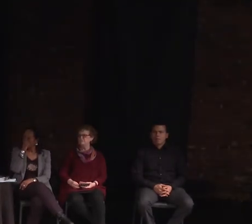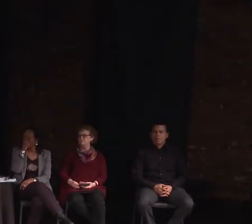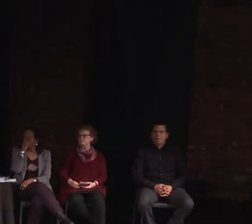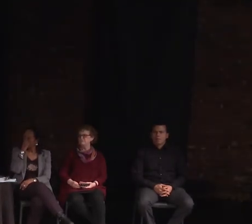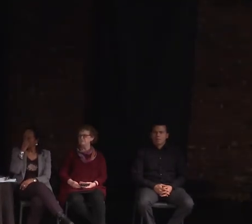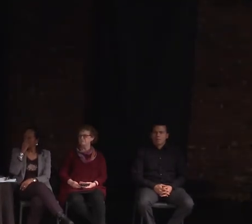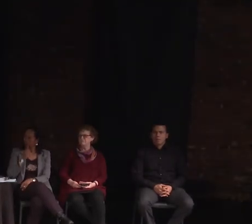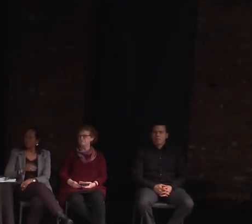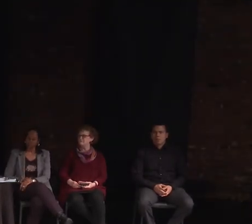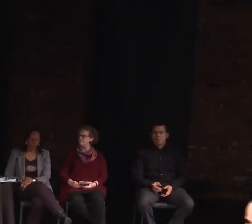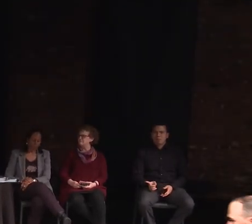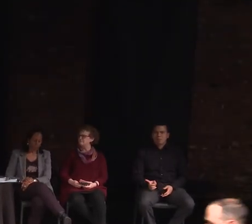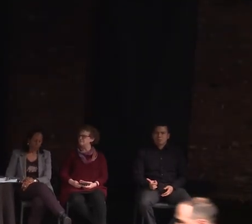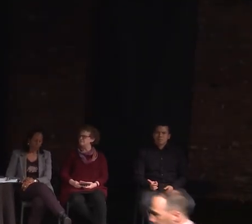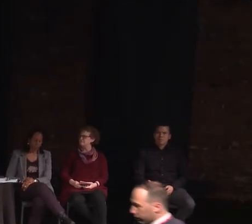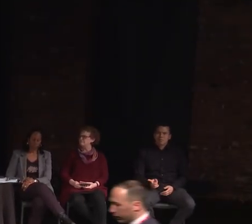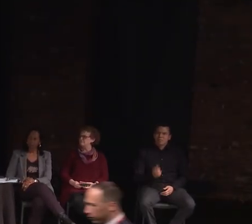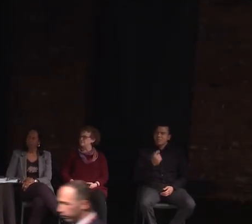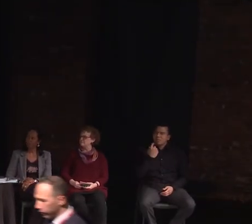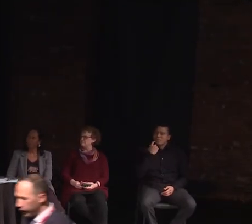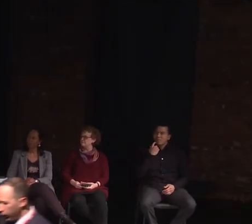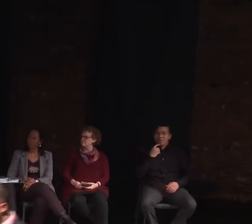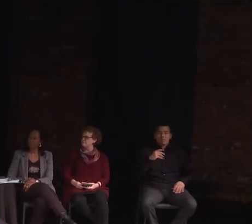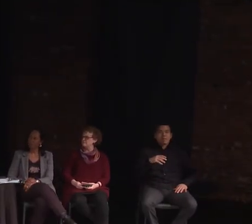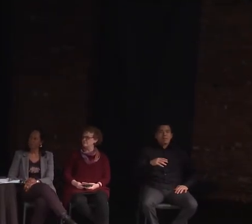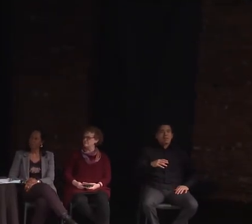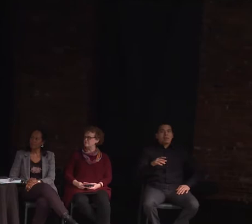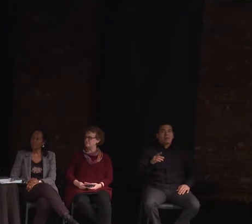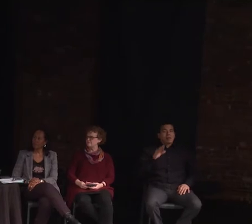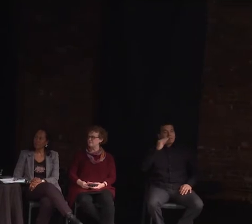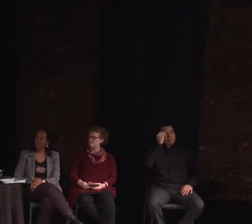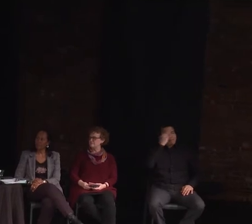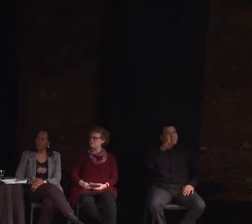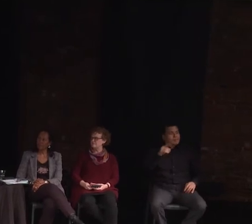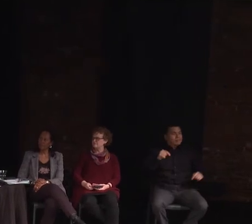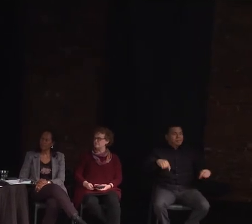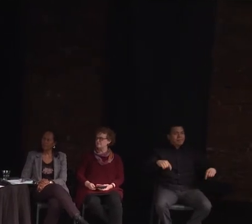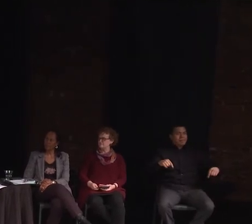As a friendly reminder, you are on camera, sessions are filmed and photographed for archival purposes.